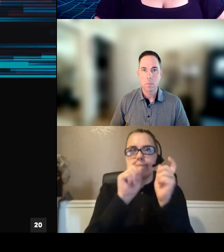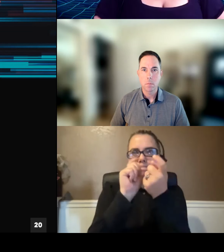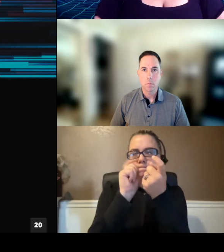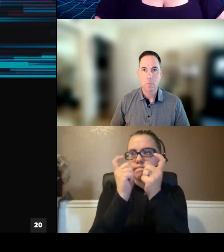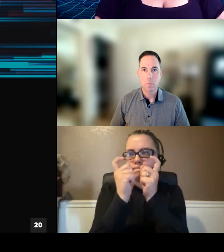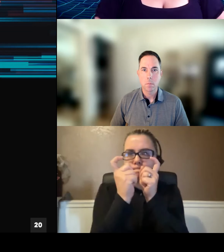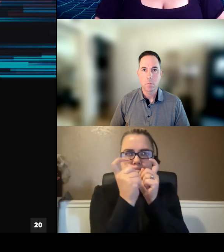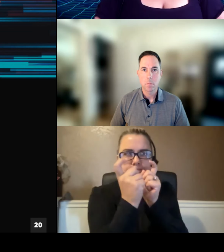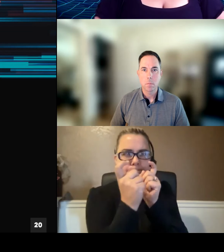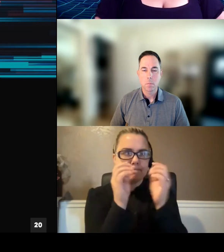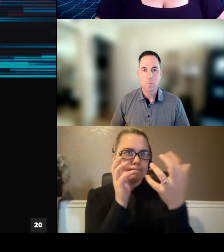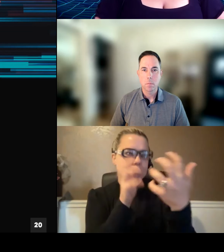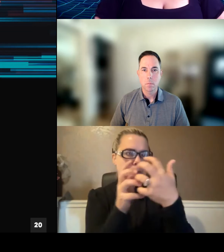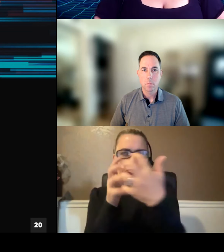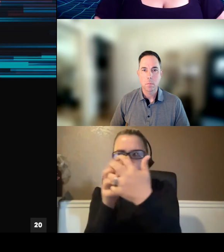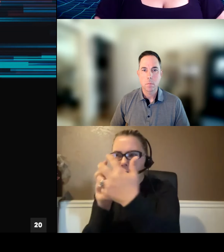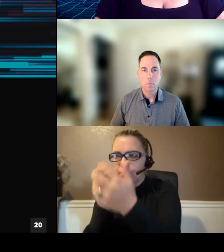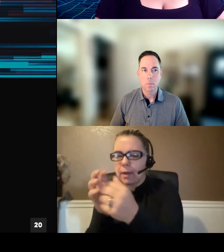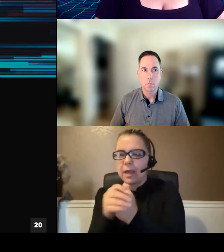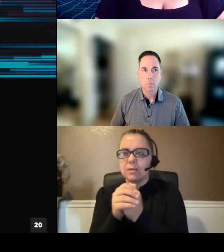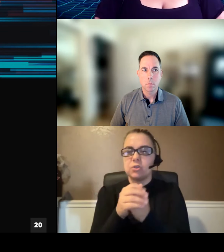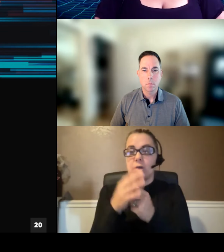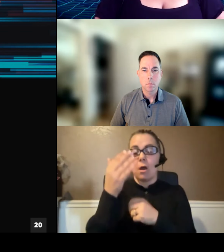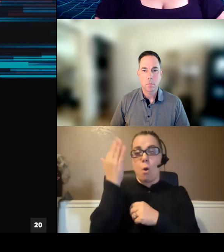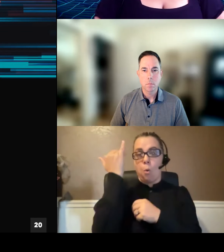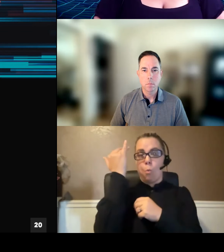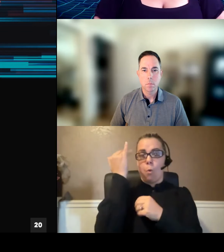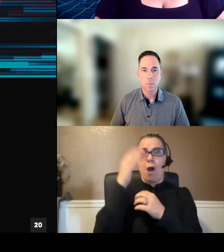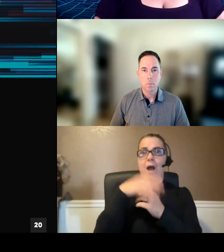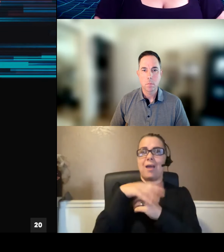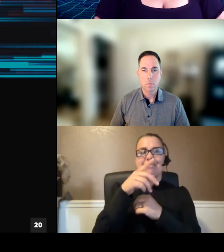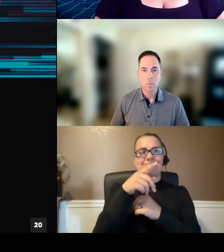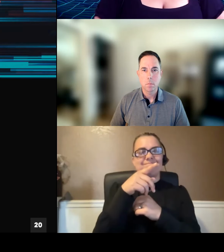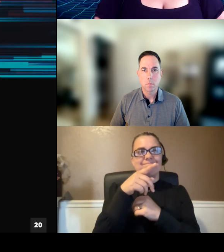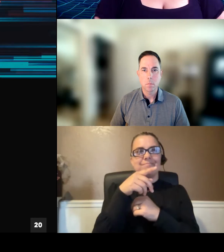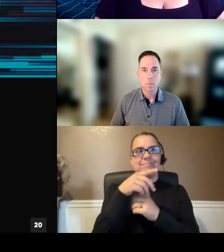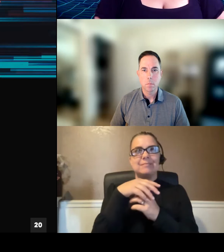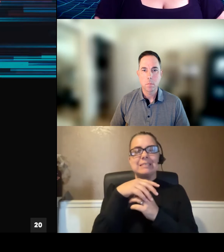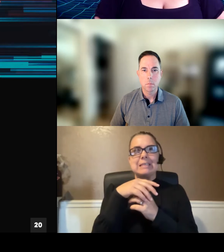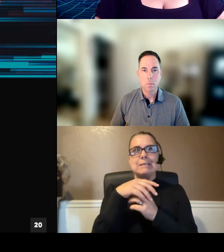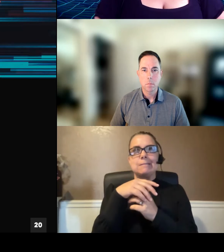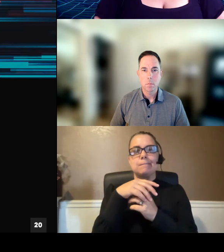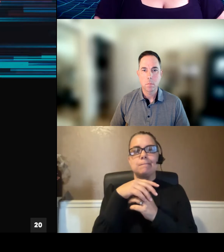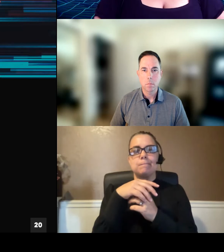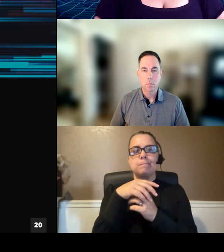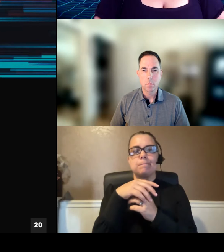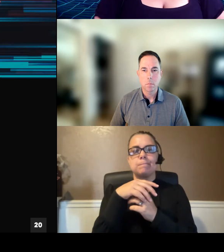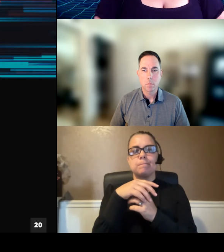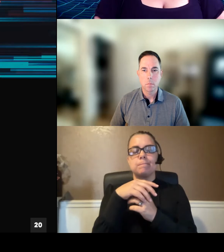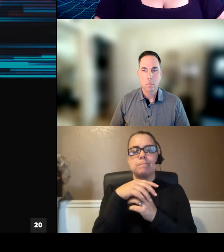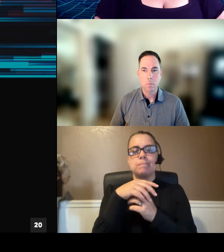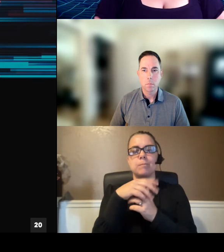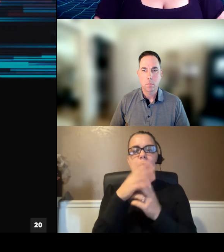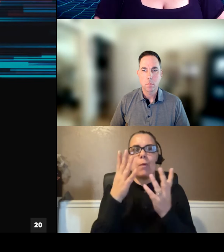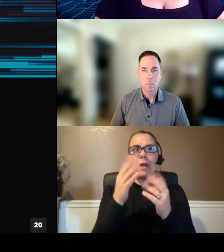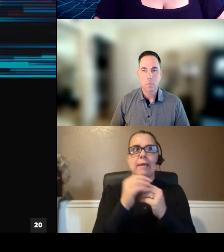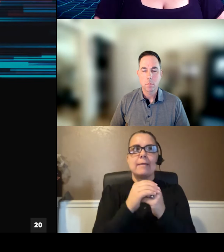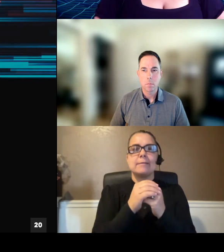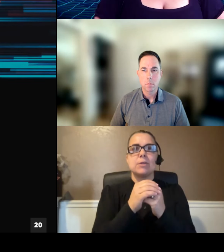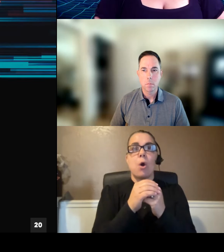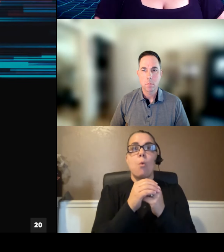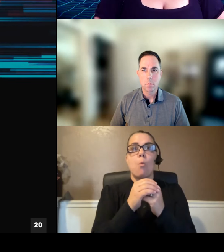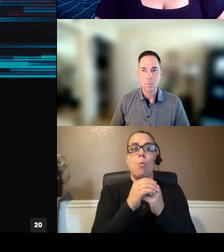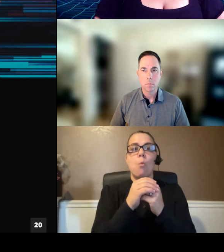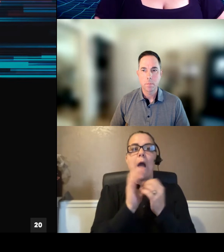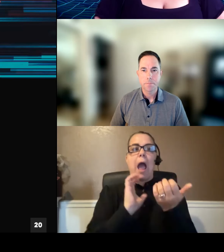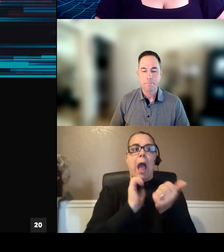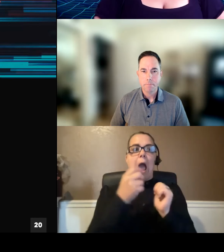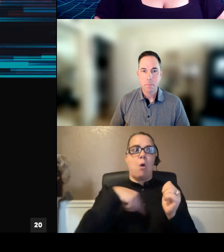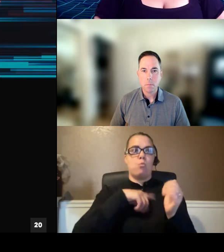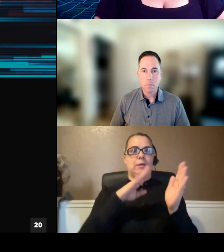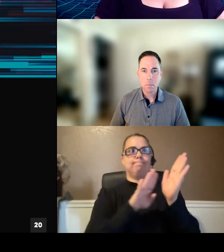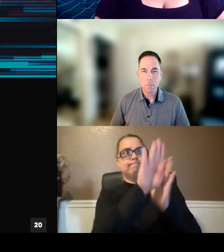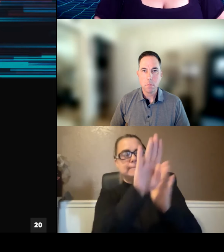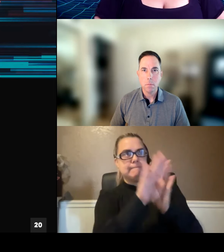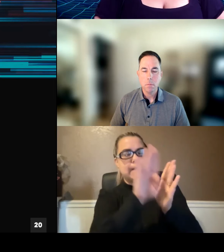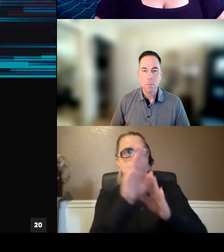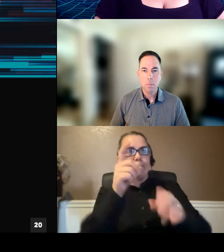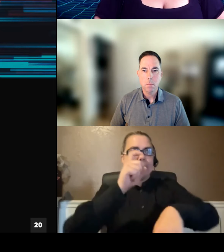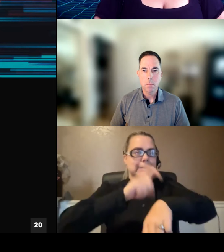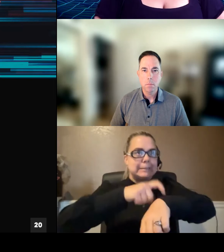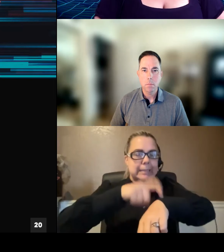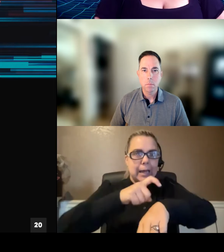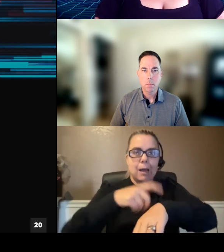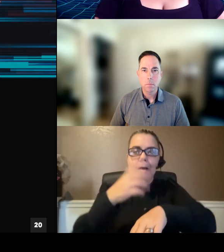that can be handled by the user because of the amount of development, time and expense that